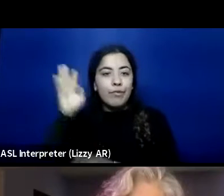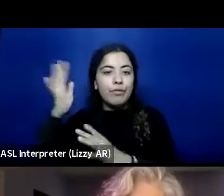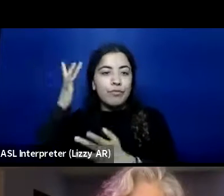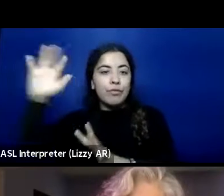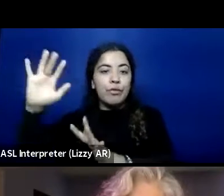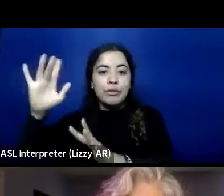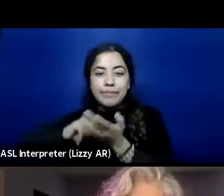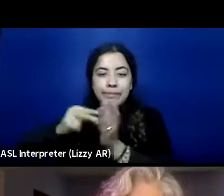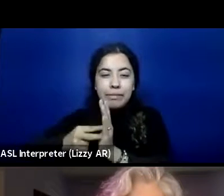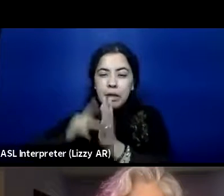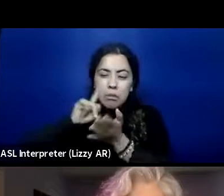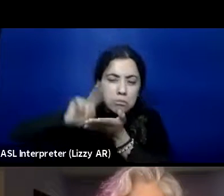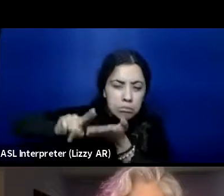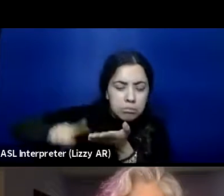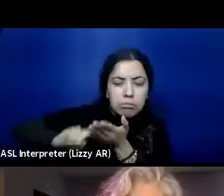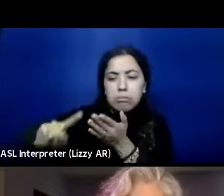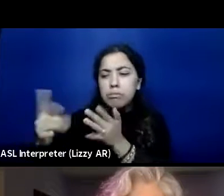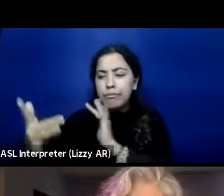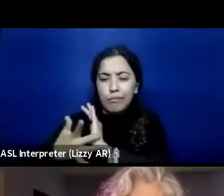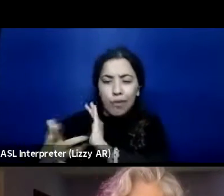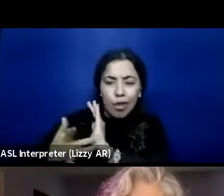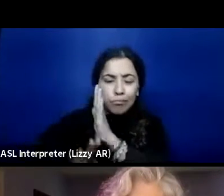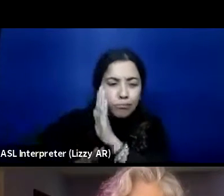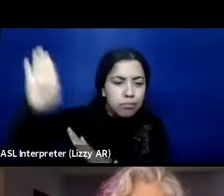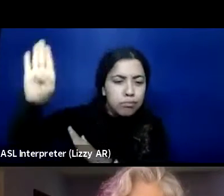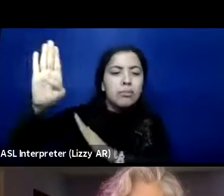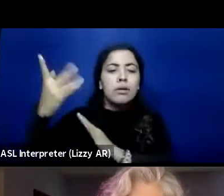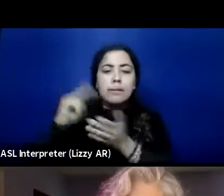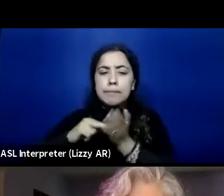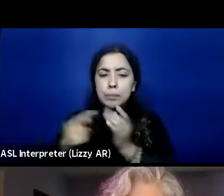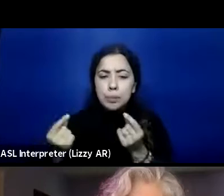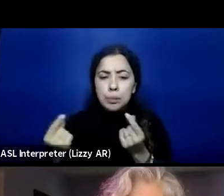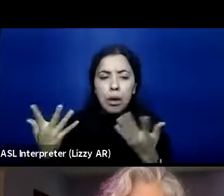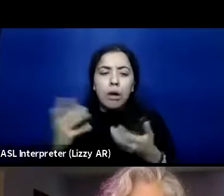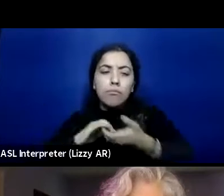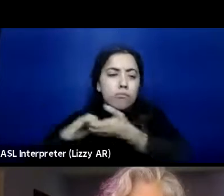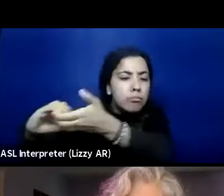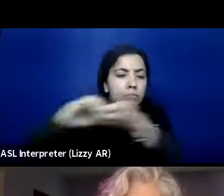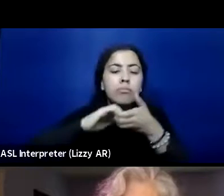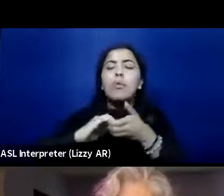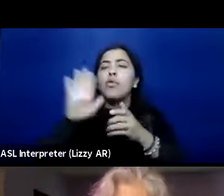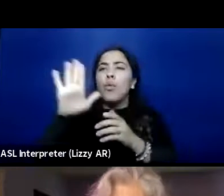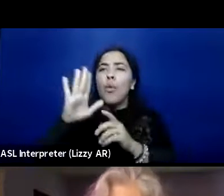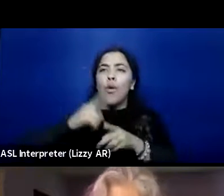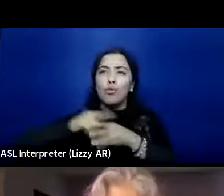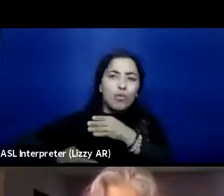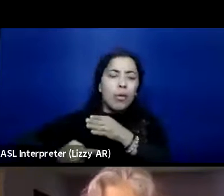had to do with collaboration and sharing of results, sharing of computing capacity,